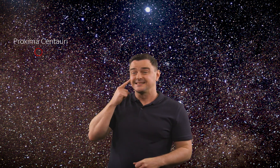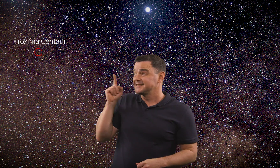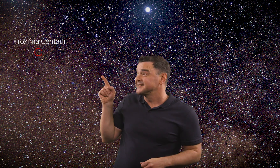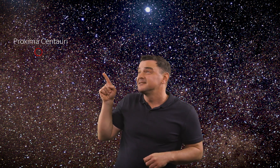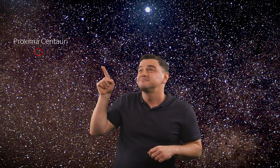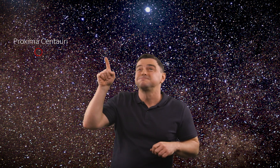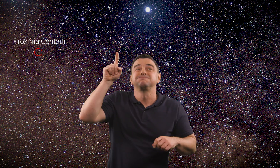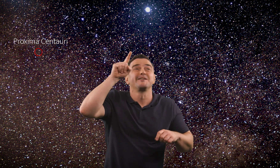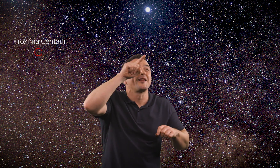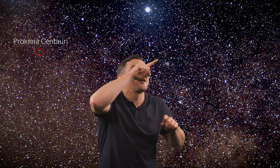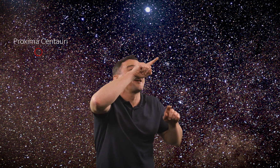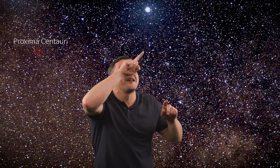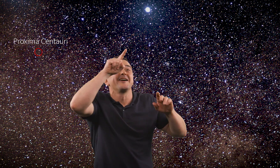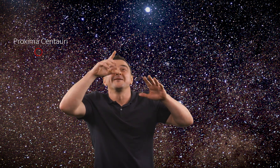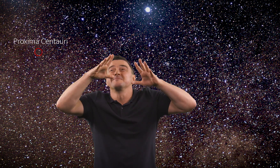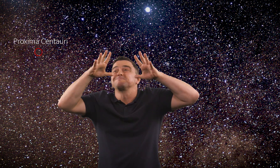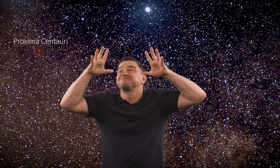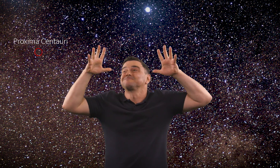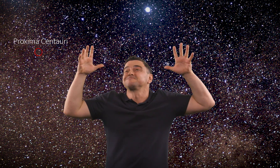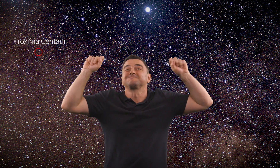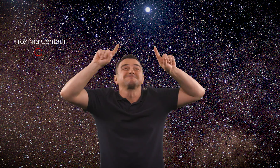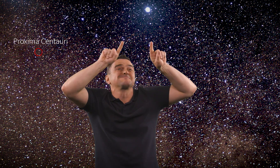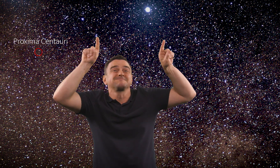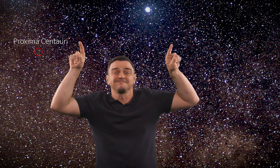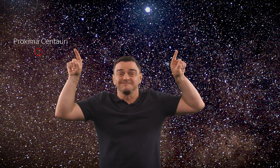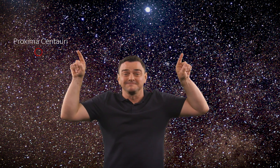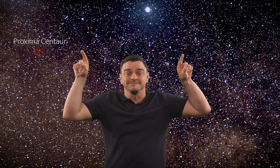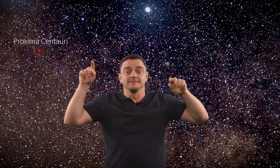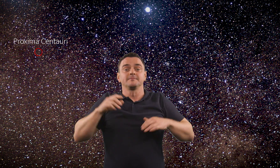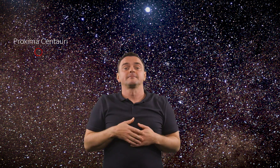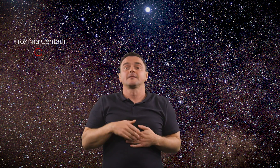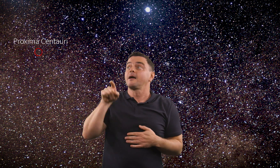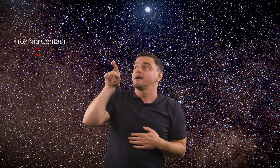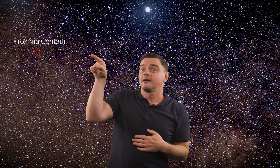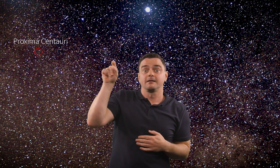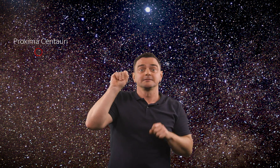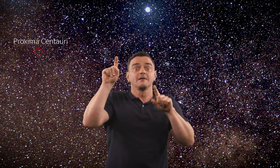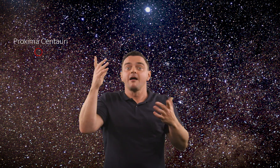Just look at all of these stars, so many of them in this area of space.